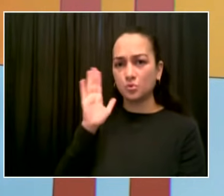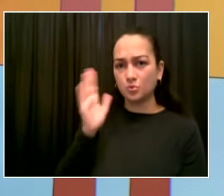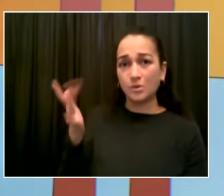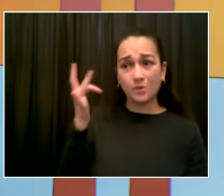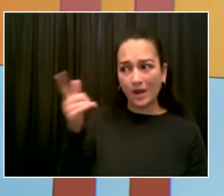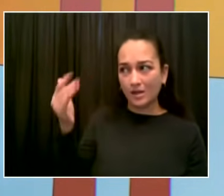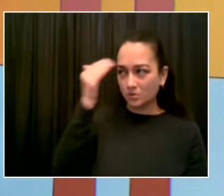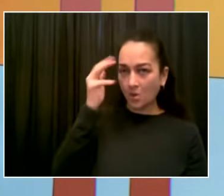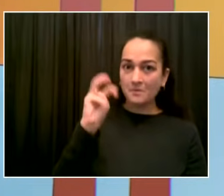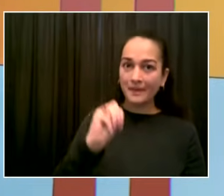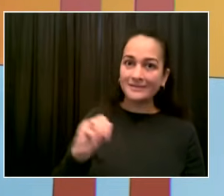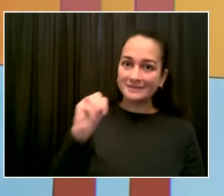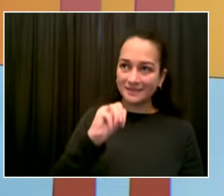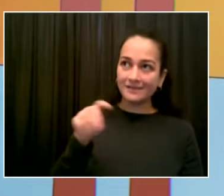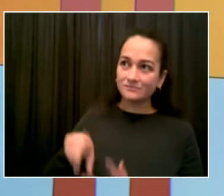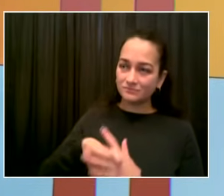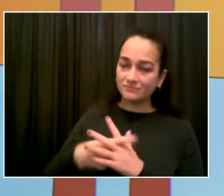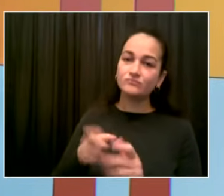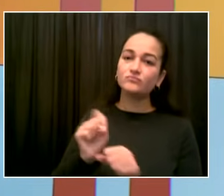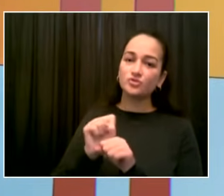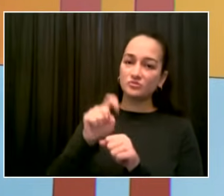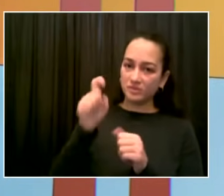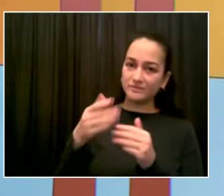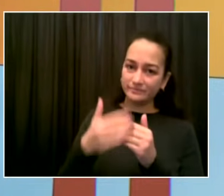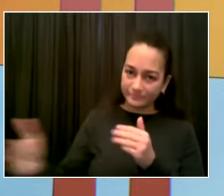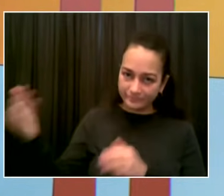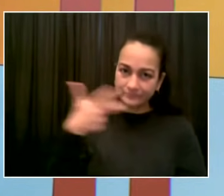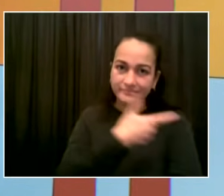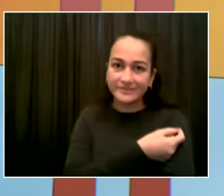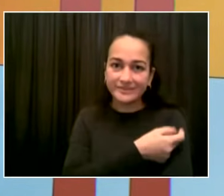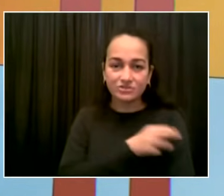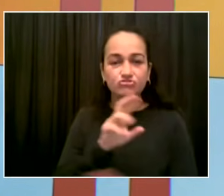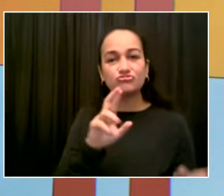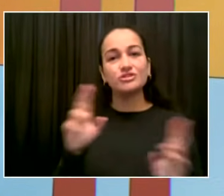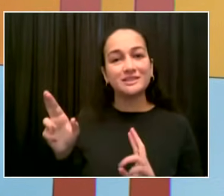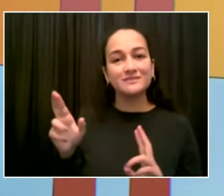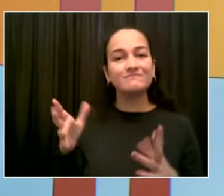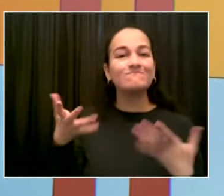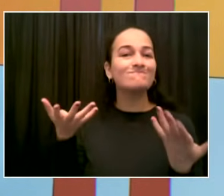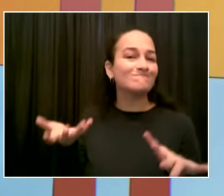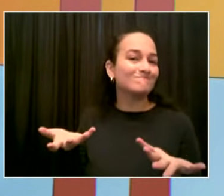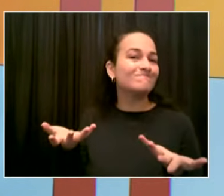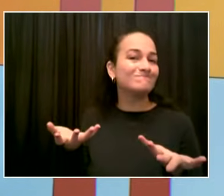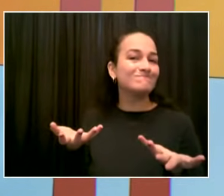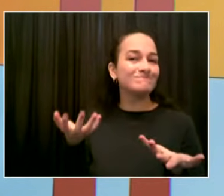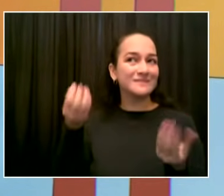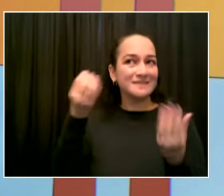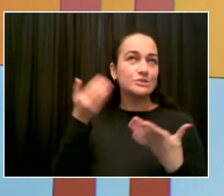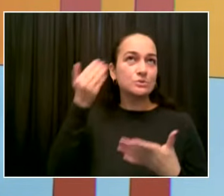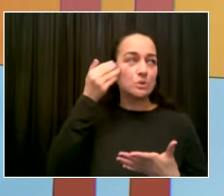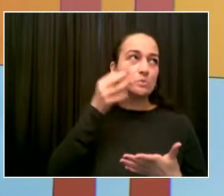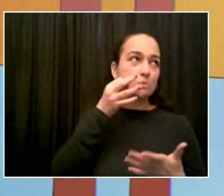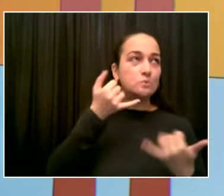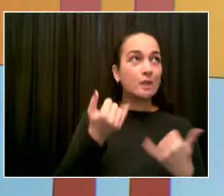DEADLINE COMING UP. AGAIN I THINK IT'S A VERY IMPORTANT QUESTION YOU'RE ASKING, BUT THE REAL INTERESTING PERTINENT POINT